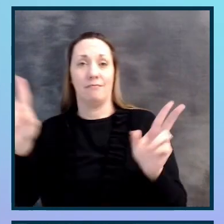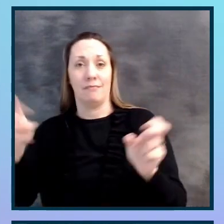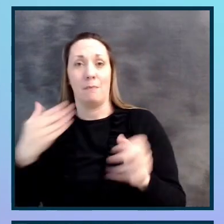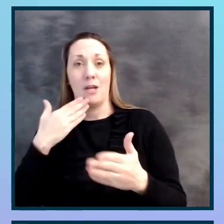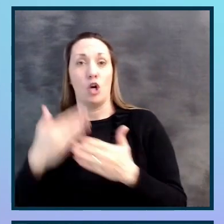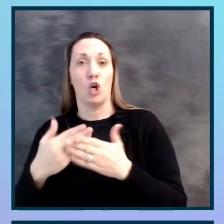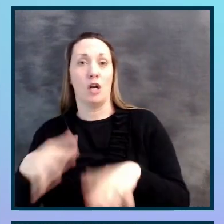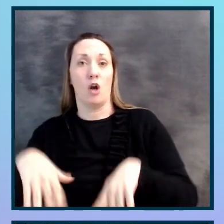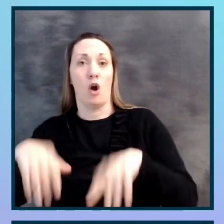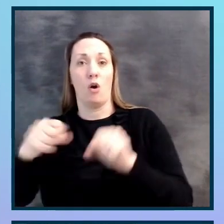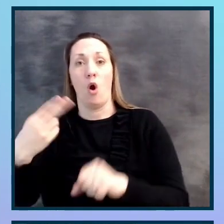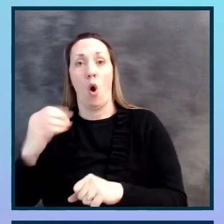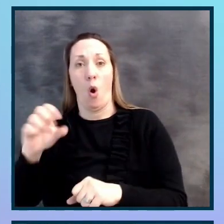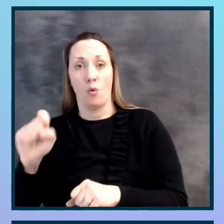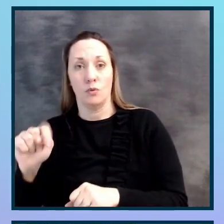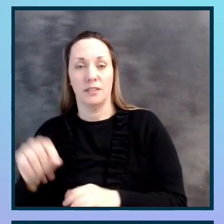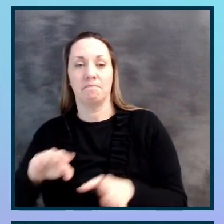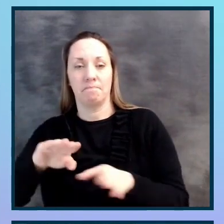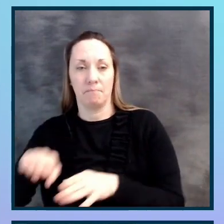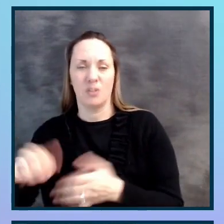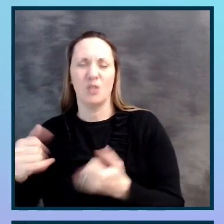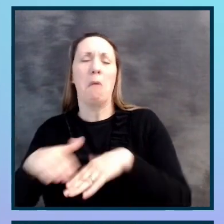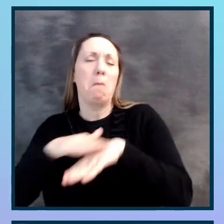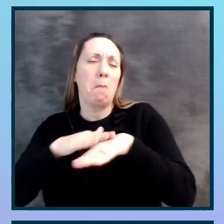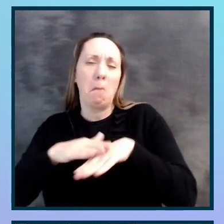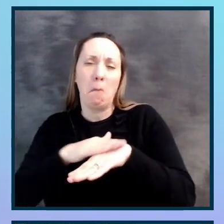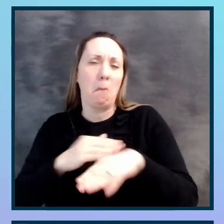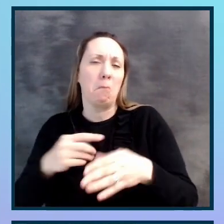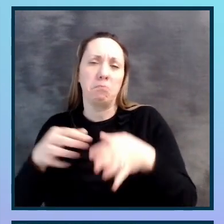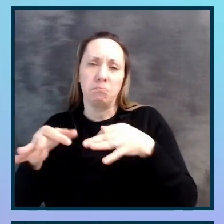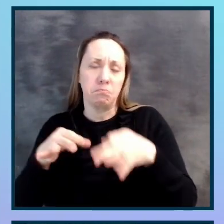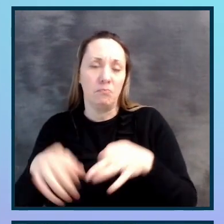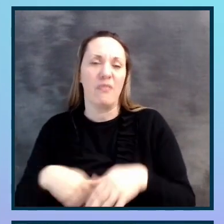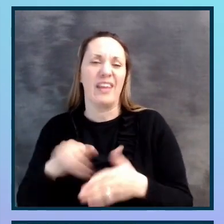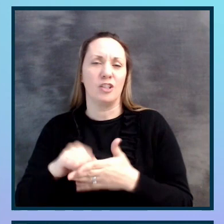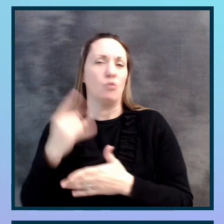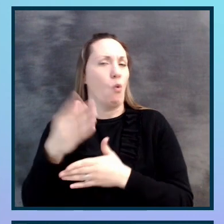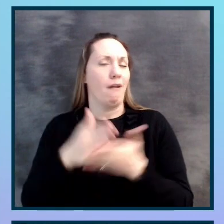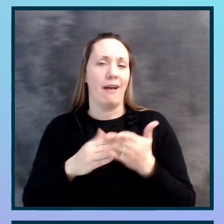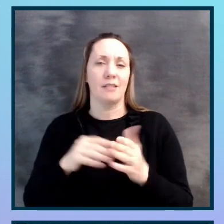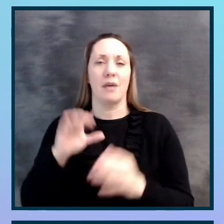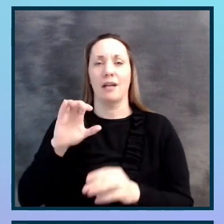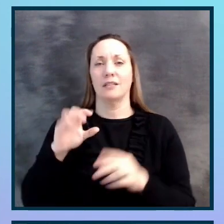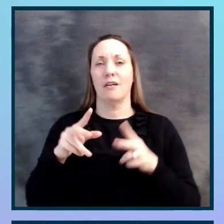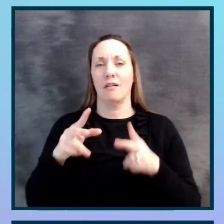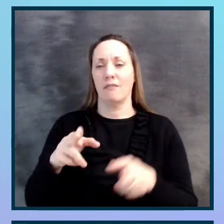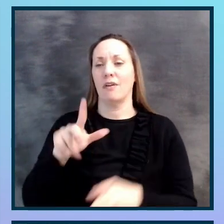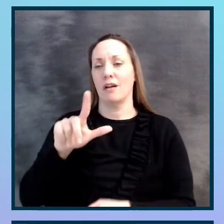So we're only scratching the surface here. This is just one aspect of clips that I showed today.